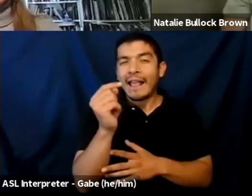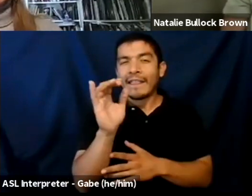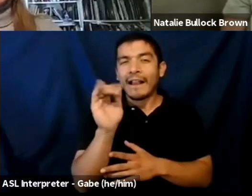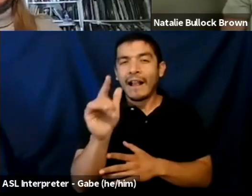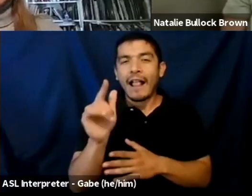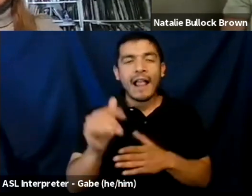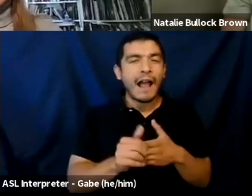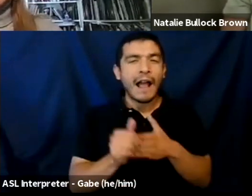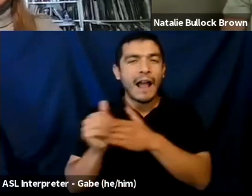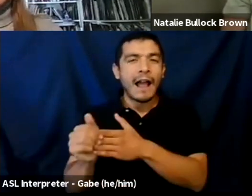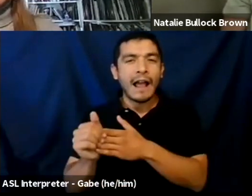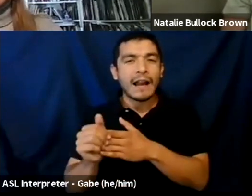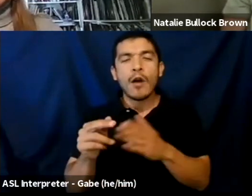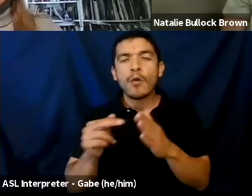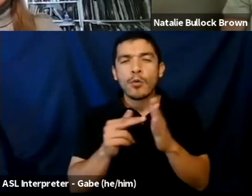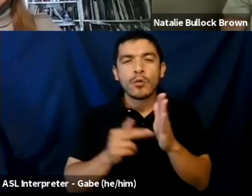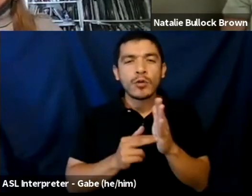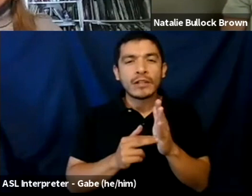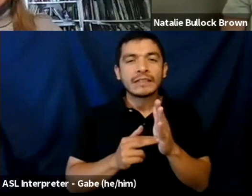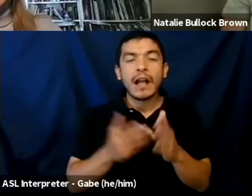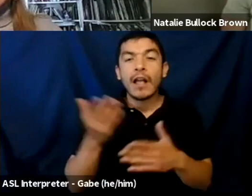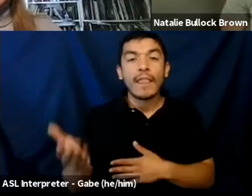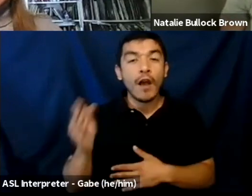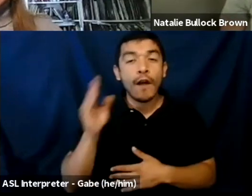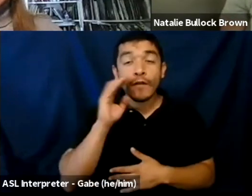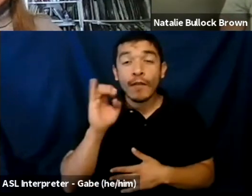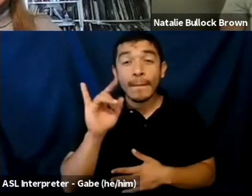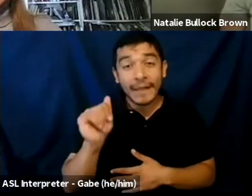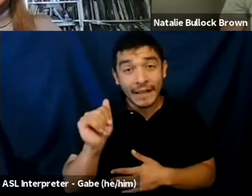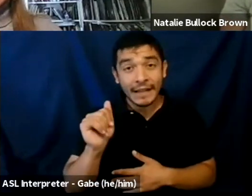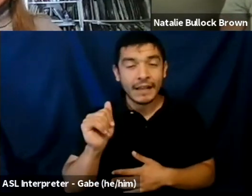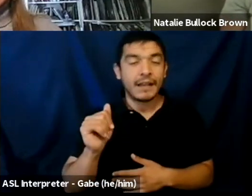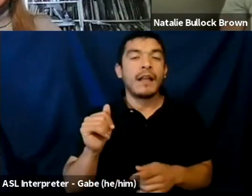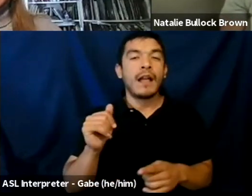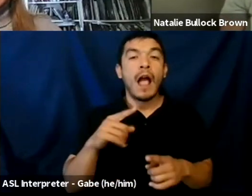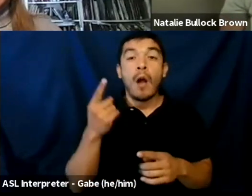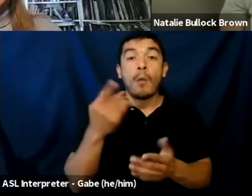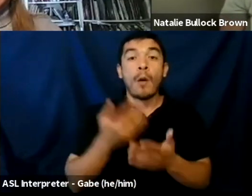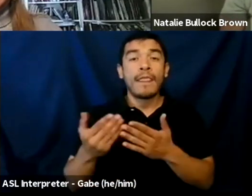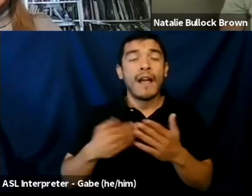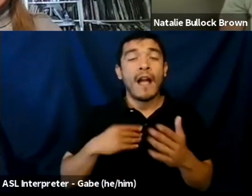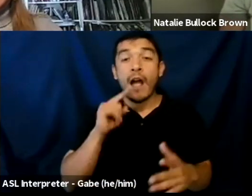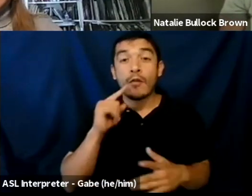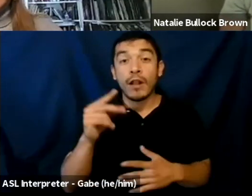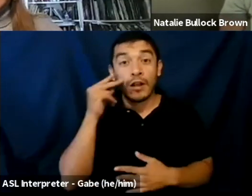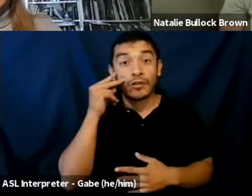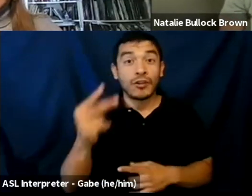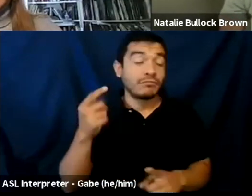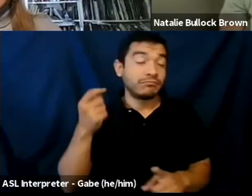when they're reporting on these kinds of sensitive topics. And the one thing that I found that was really relevant to the context